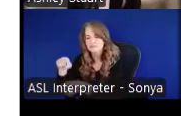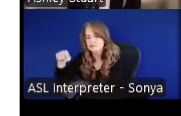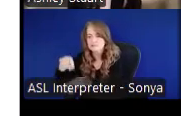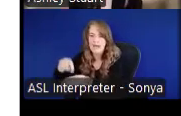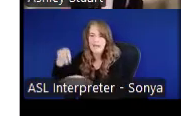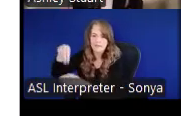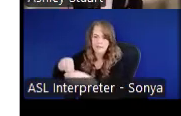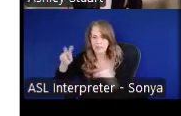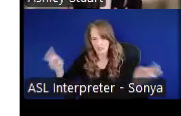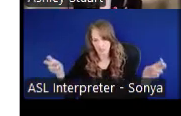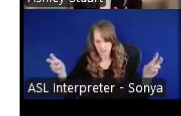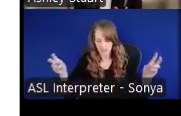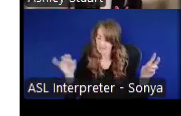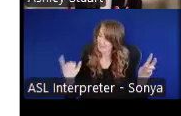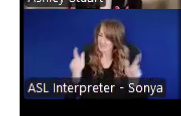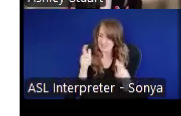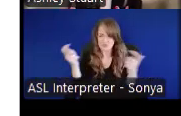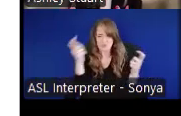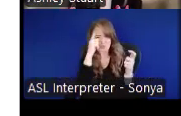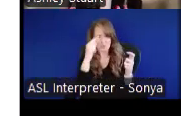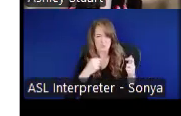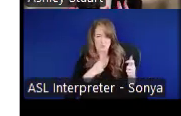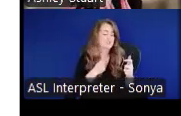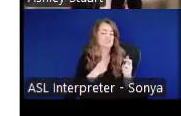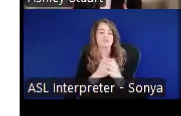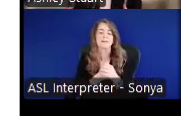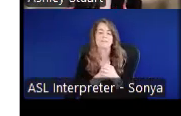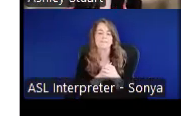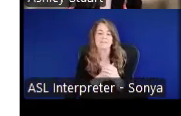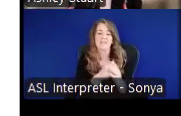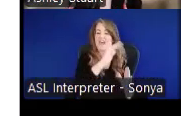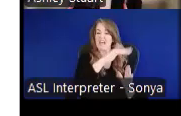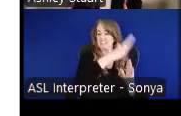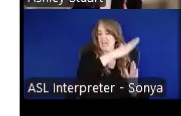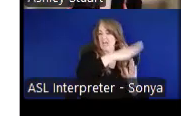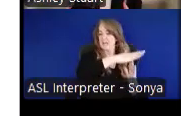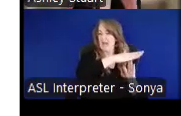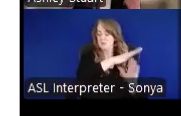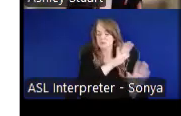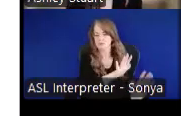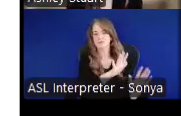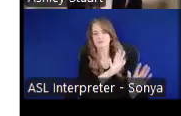because I think time out becomes kind of this go to